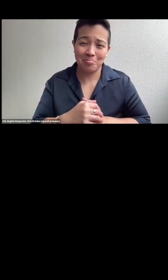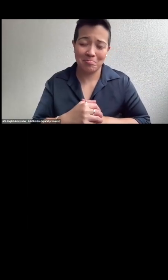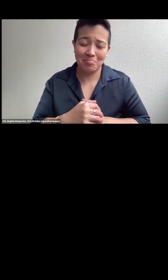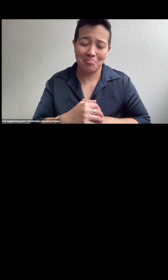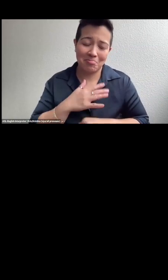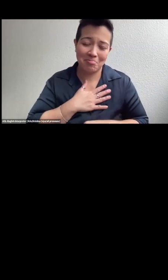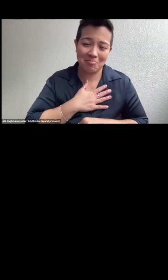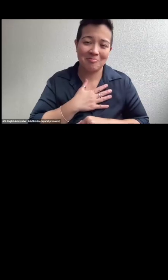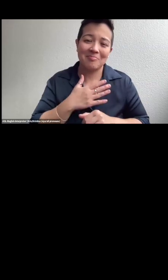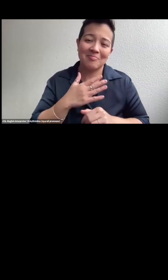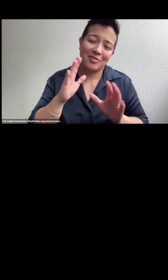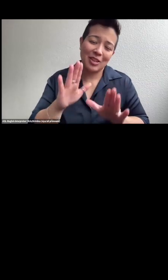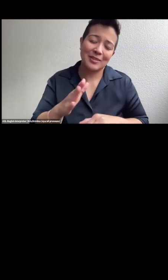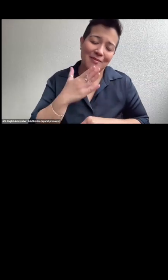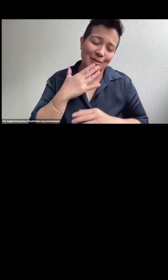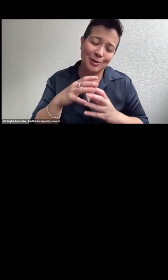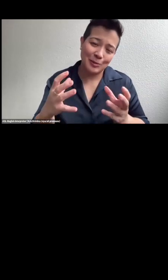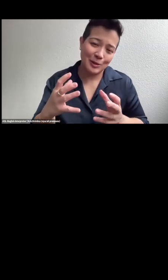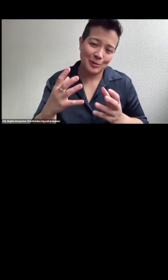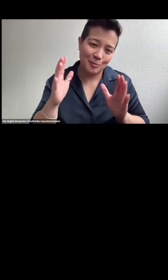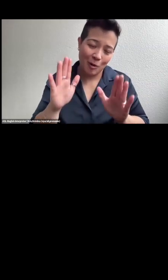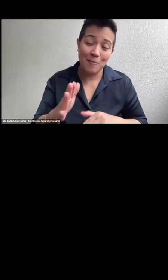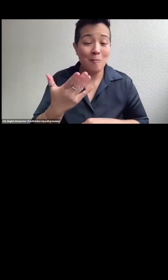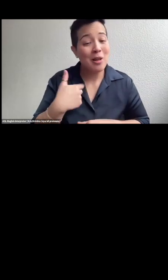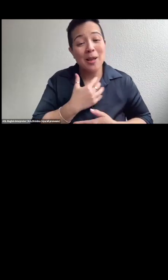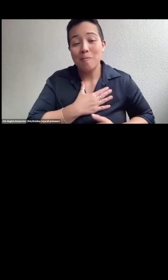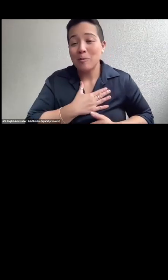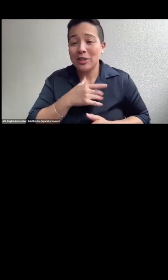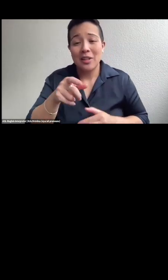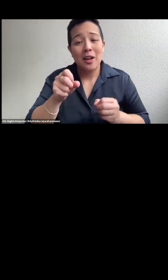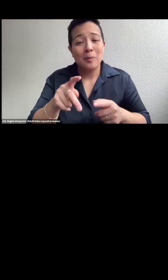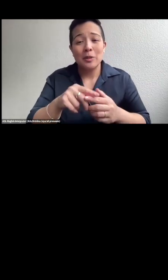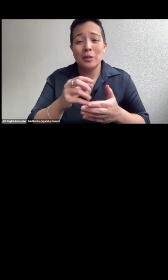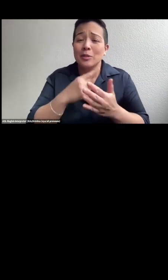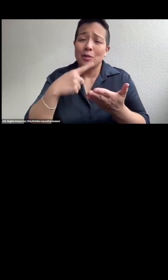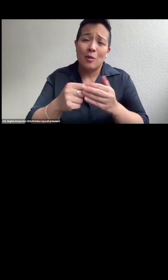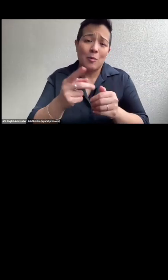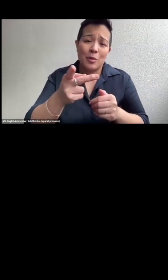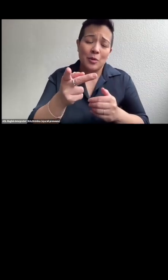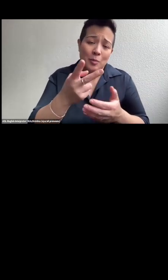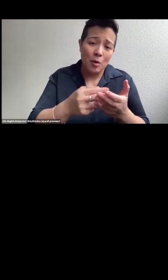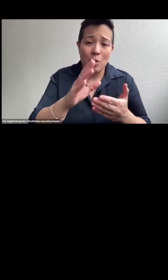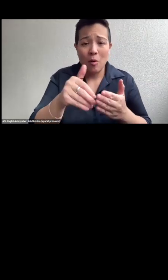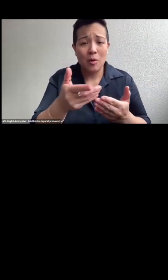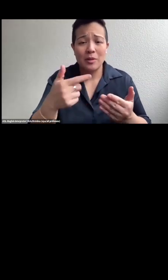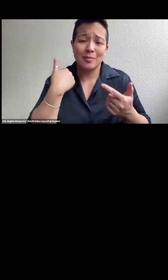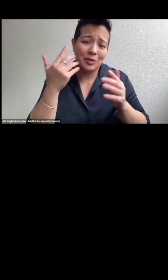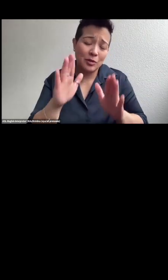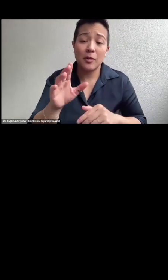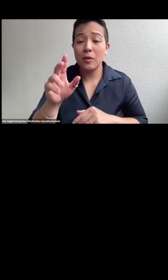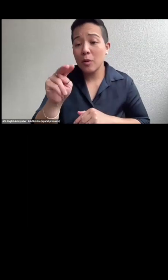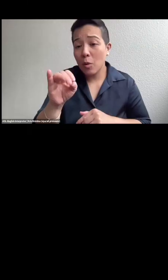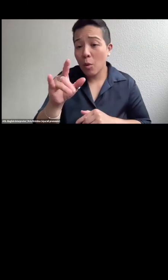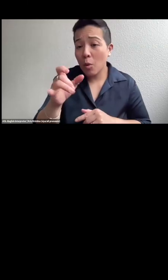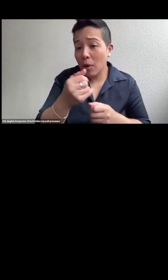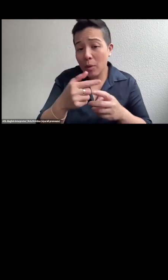so much. Wonderful. Well, I appreciate this opportunity to talk to both of you all, and this has just been great. Nicole, do you have anything to close us out? Yeah,